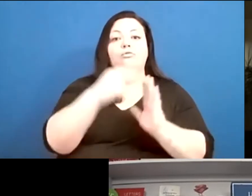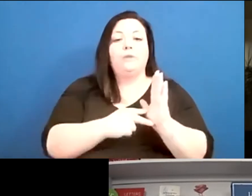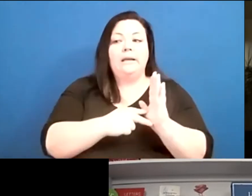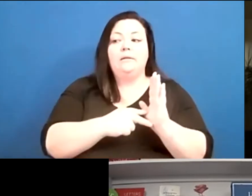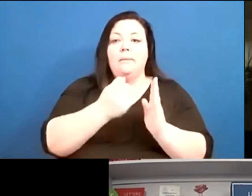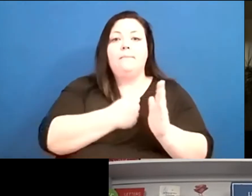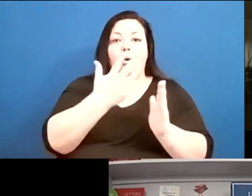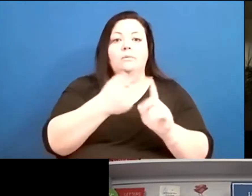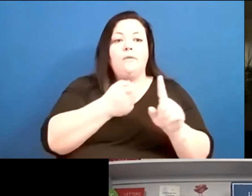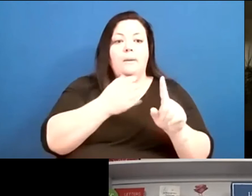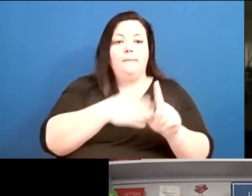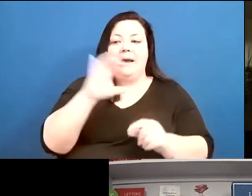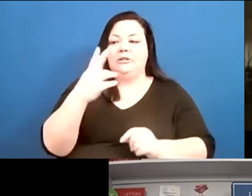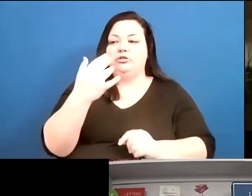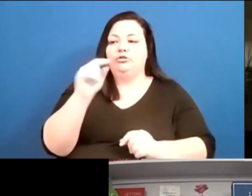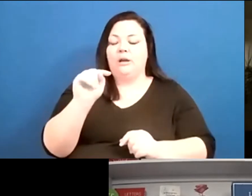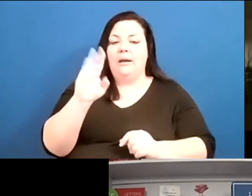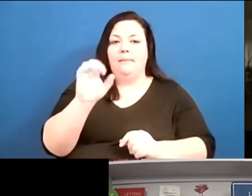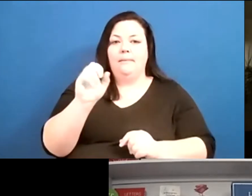chap book, "A Homegrown Fairytale," which is